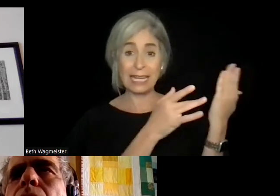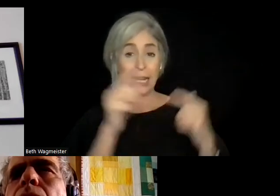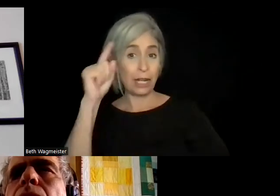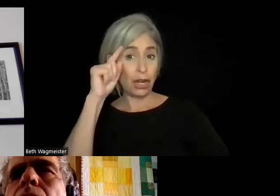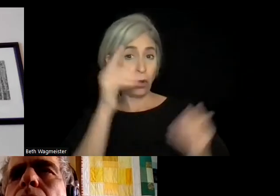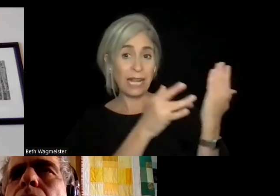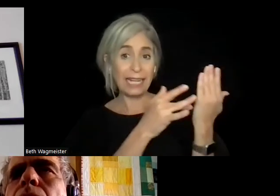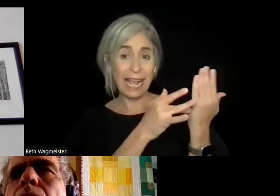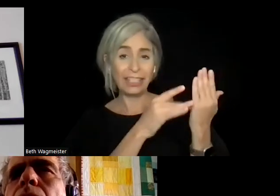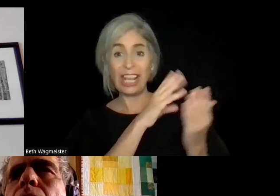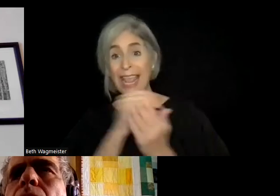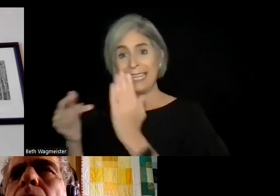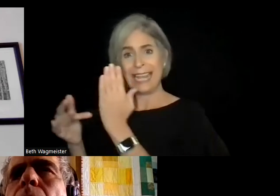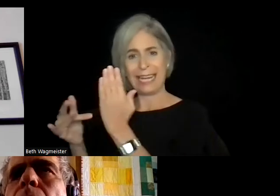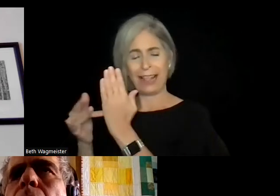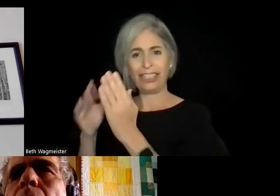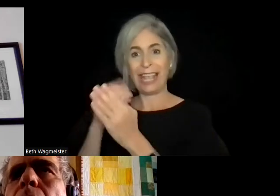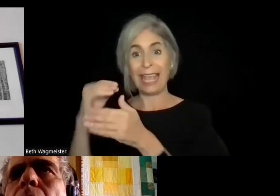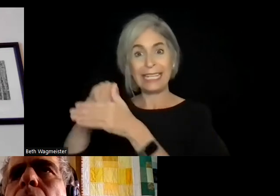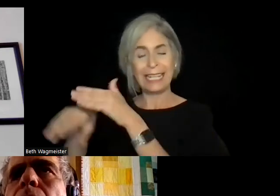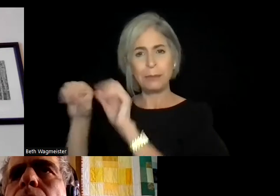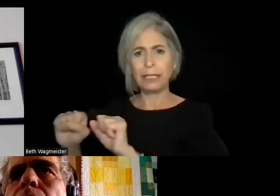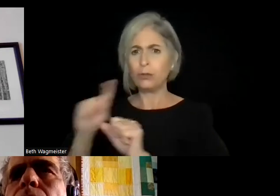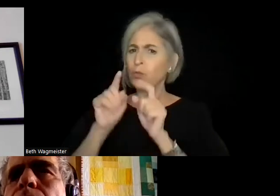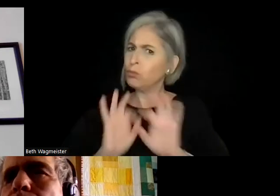Thank you, Steve. An